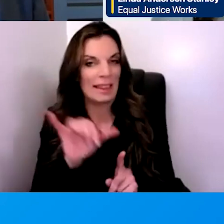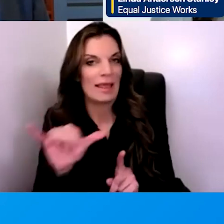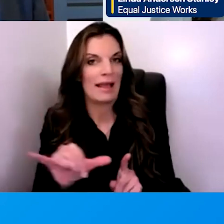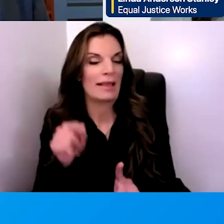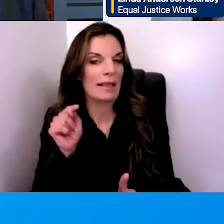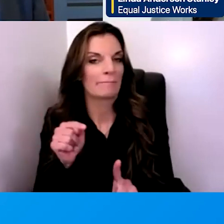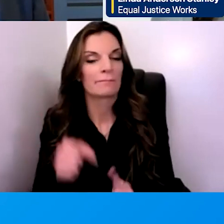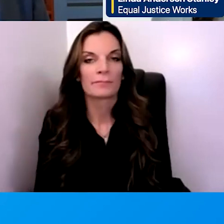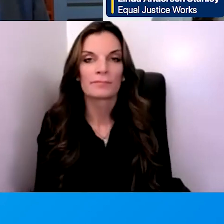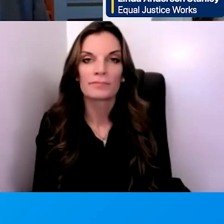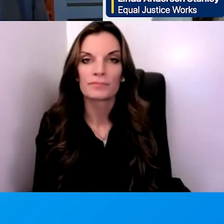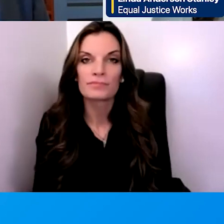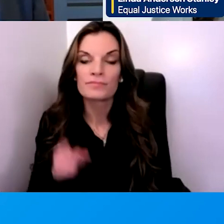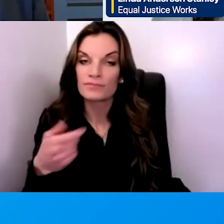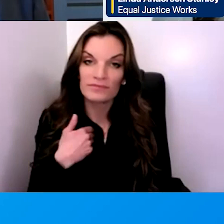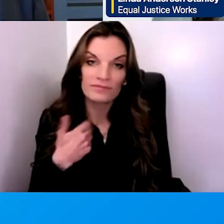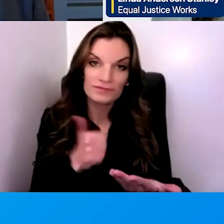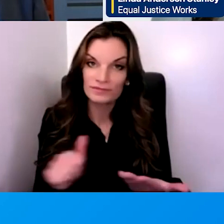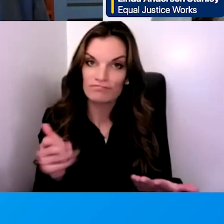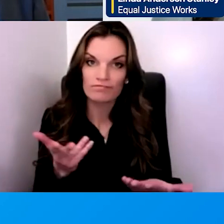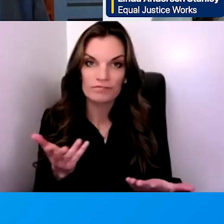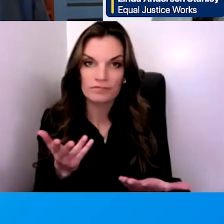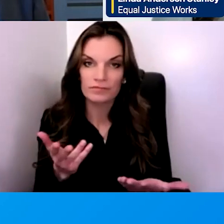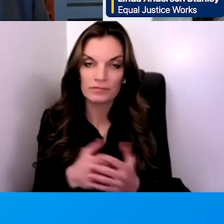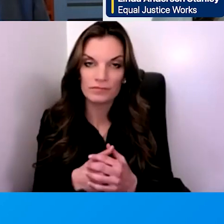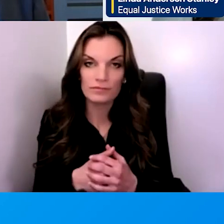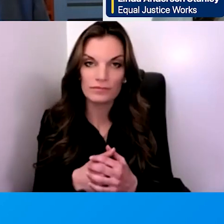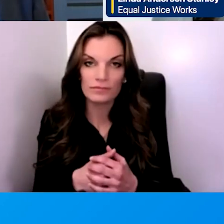the gentleman you talked about earlier and people like him.